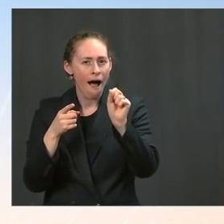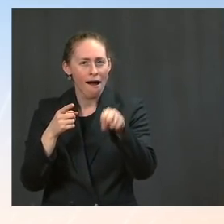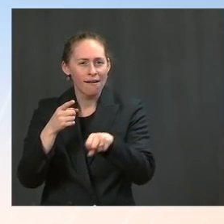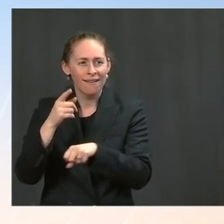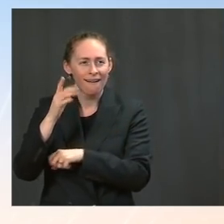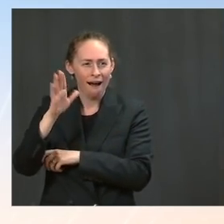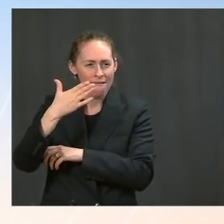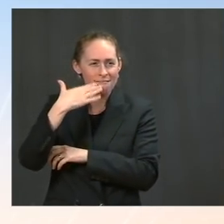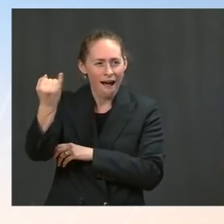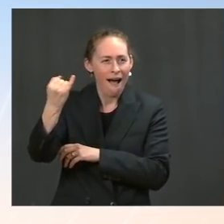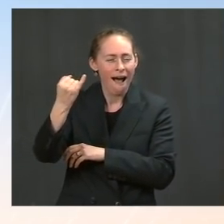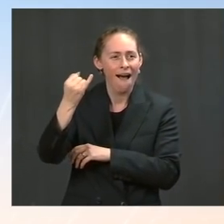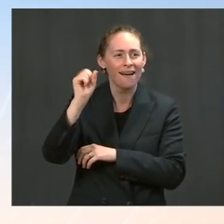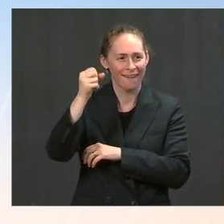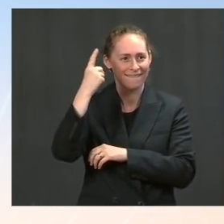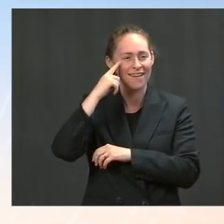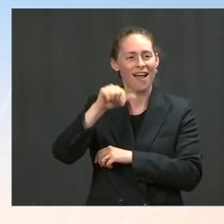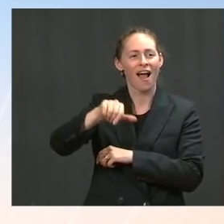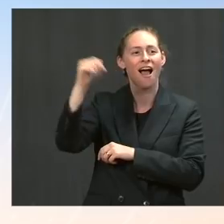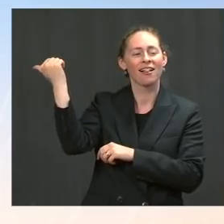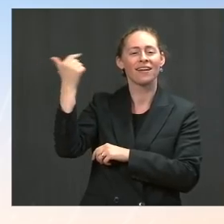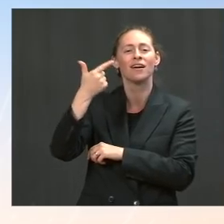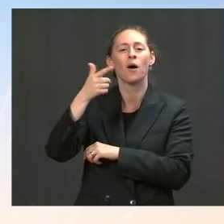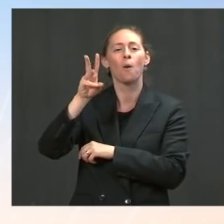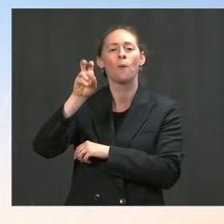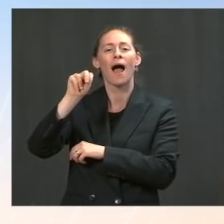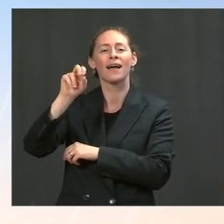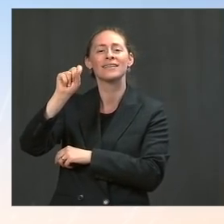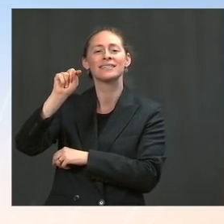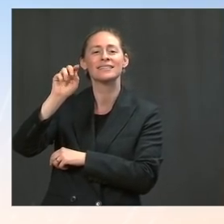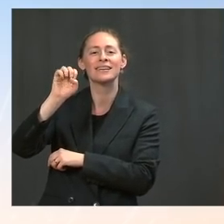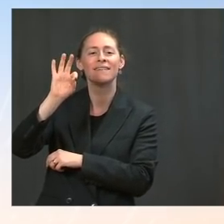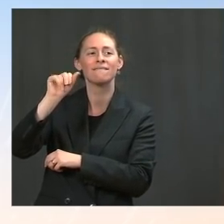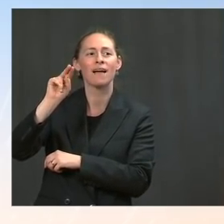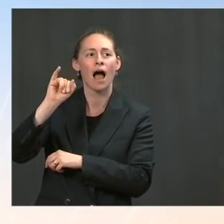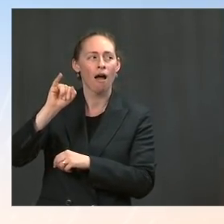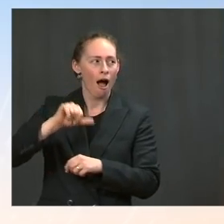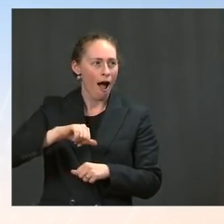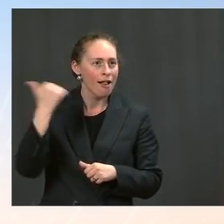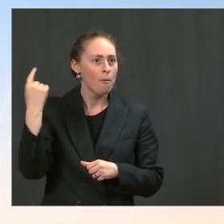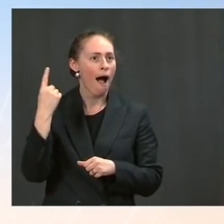that would be awesome. I wish that was happening today. It is -- it is a part of an ongoing effort.